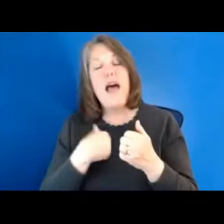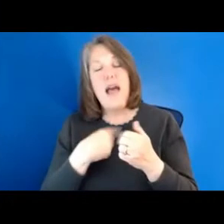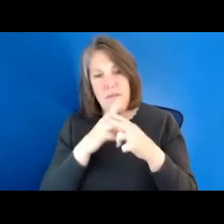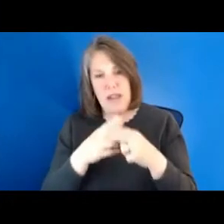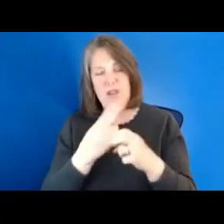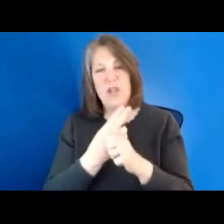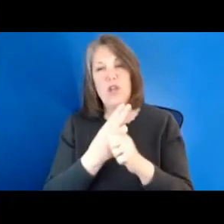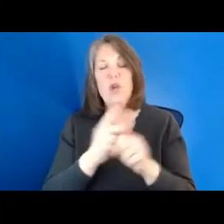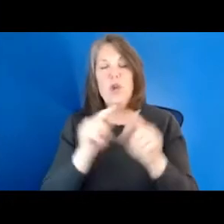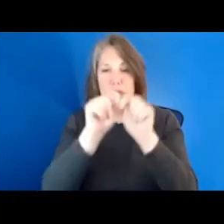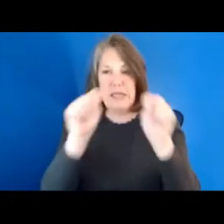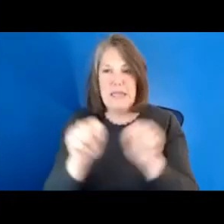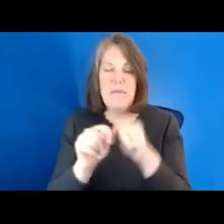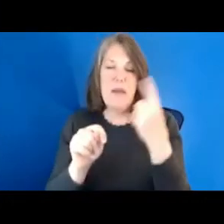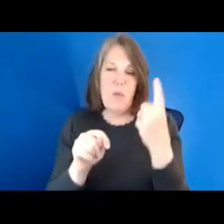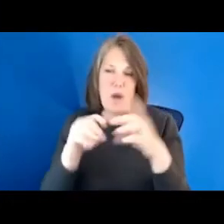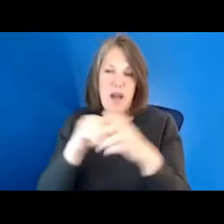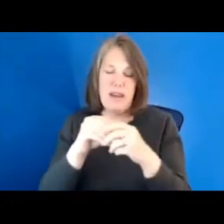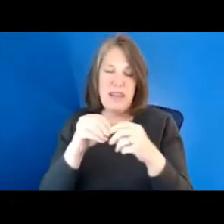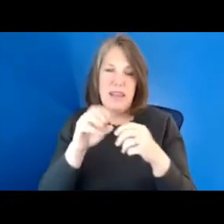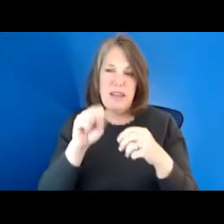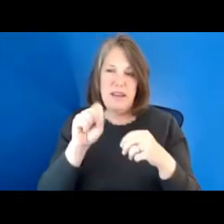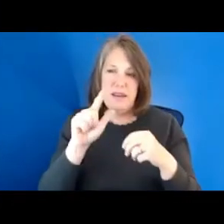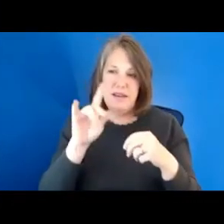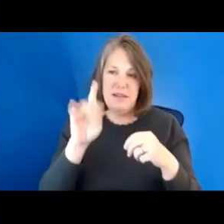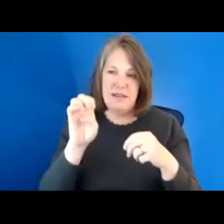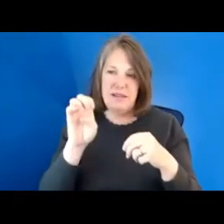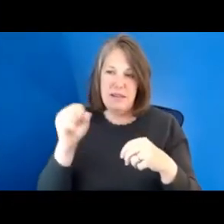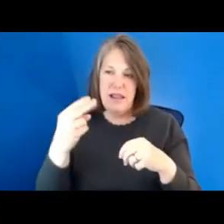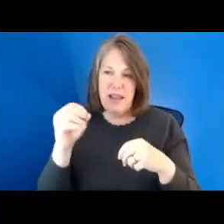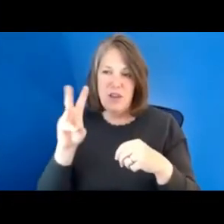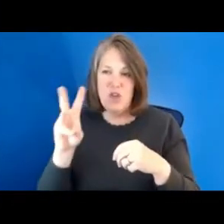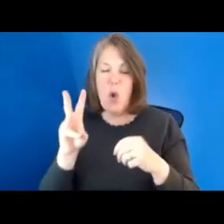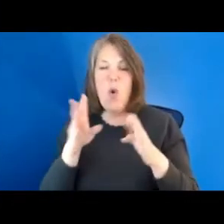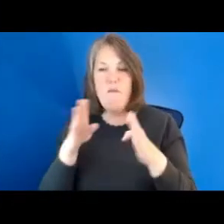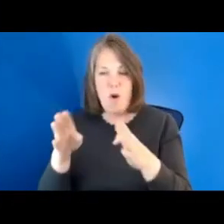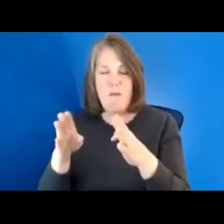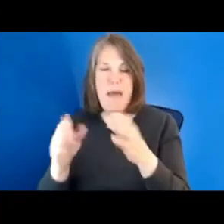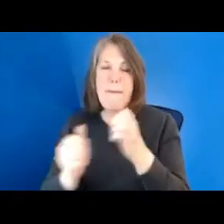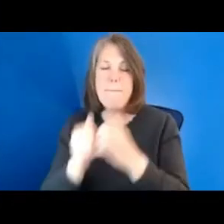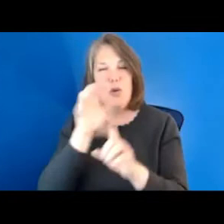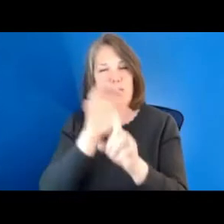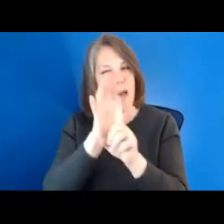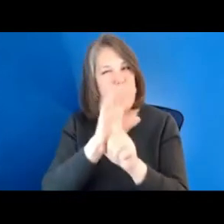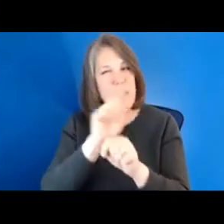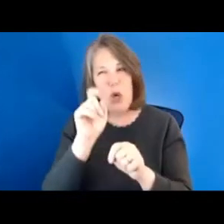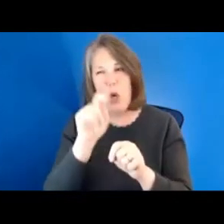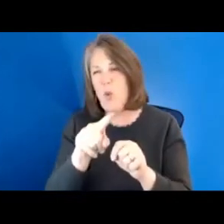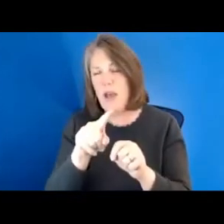17:13:57 one in the slideshow format, the most popular question around is can I upload